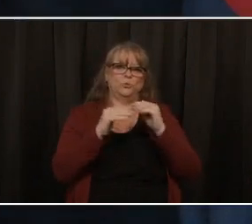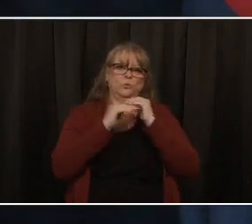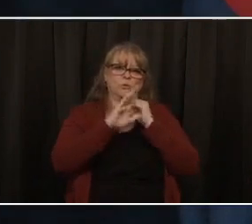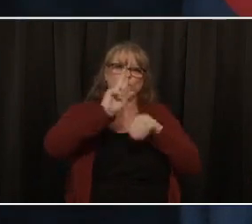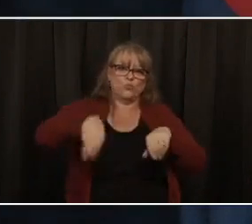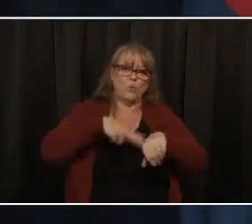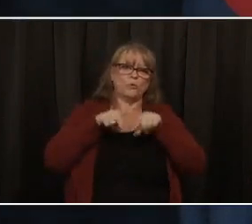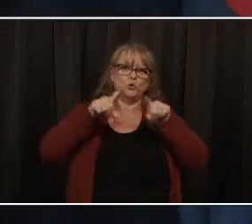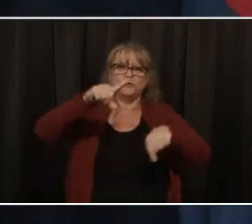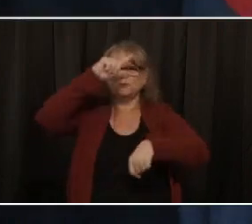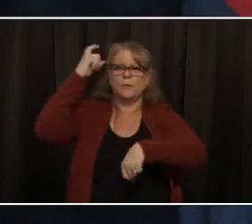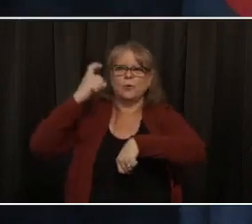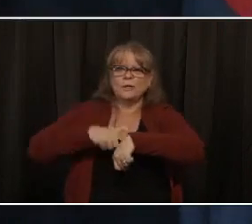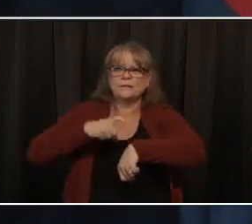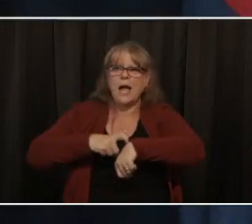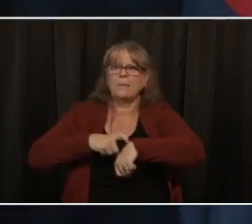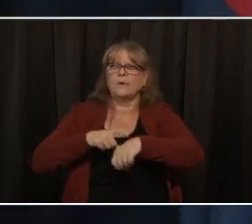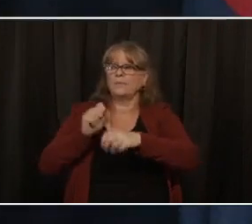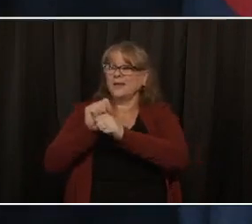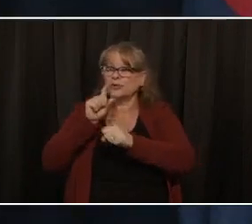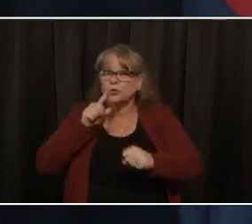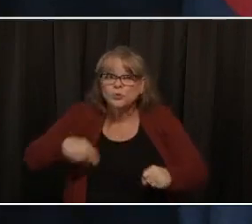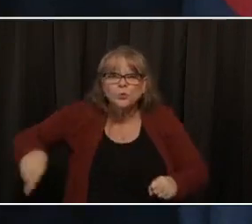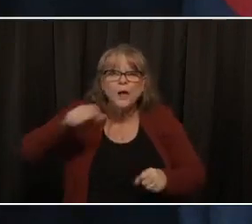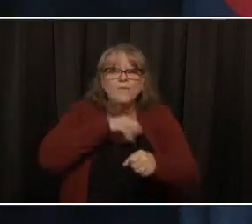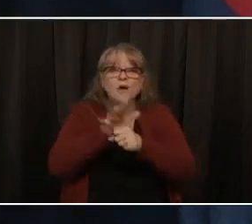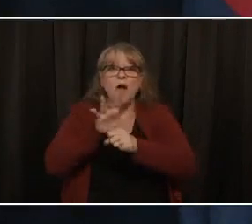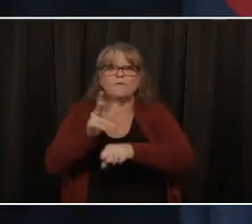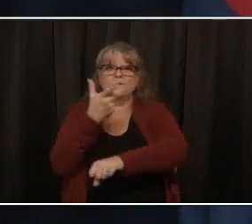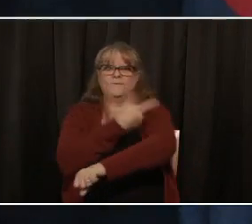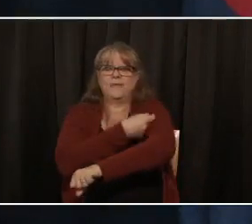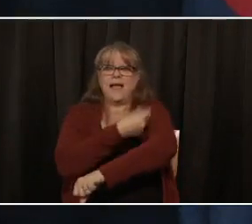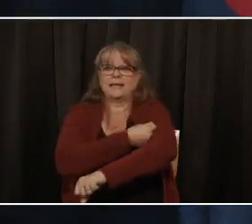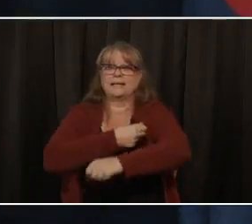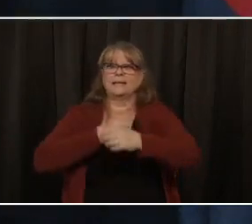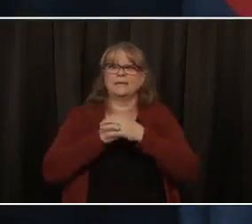but we need to do everything we can to break down any barriers to getting information, including for